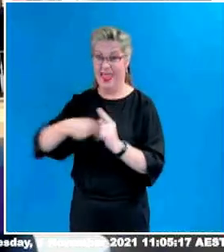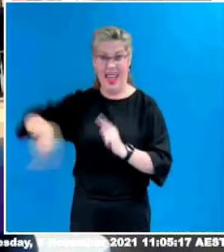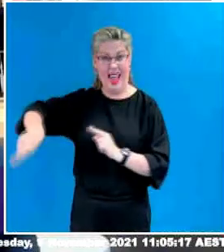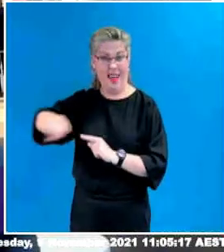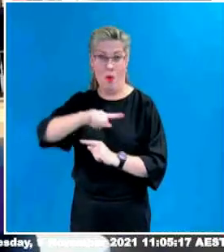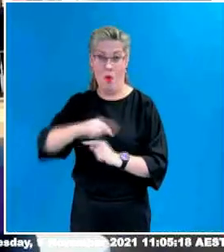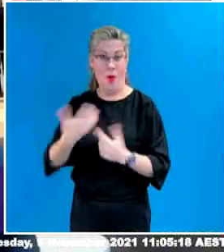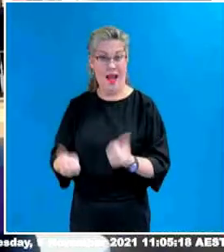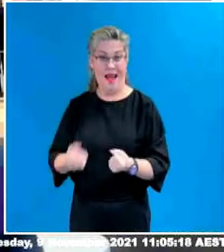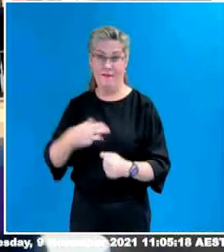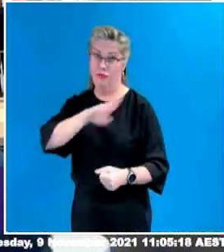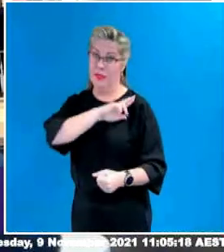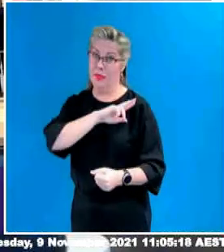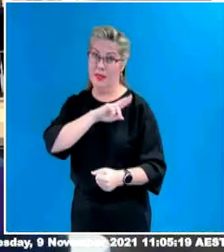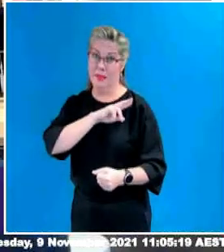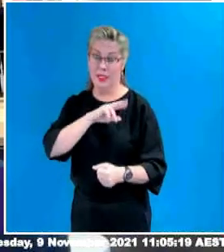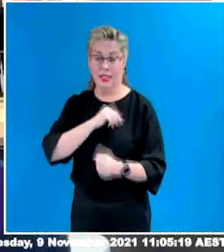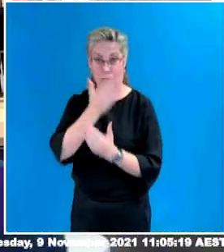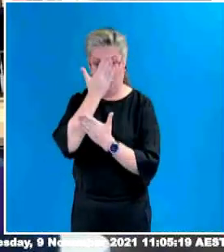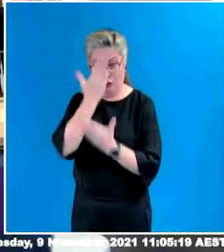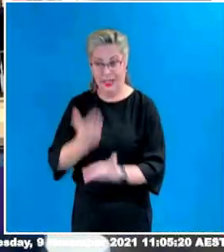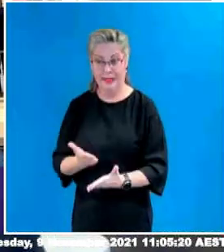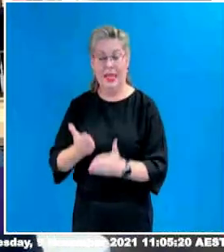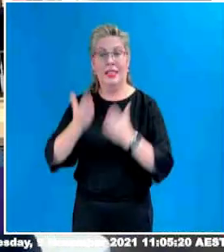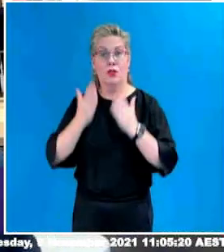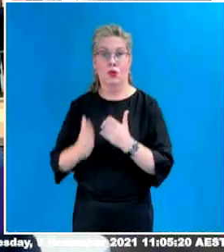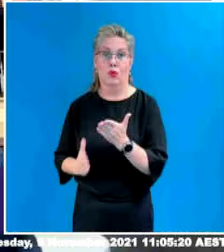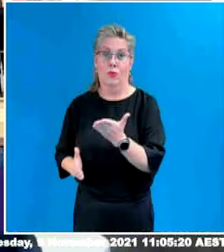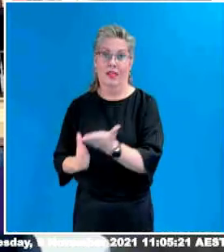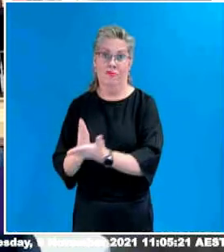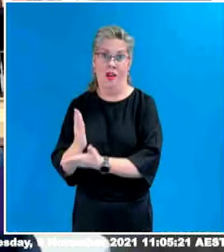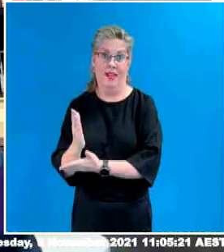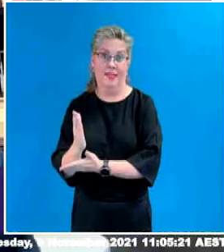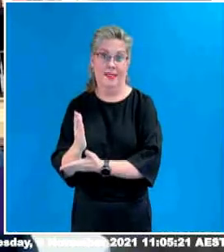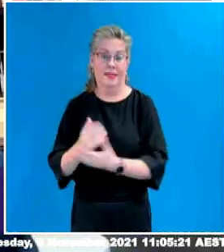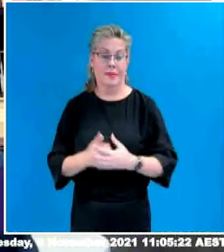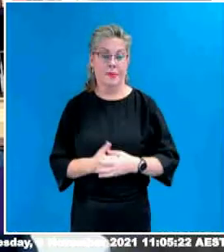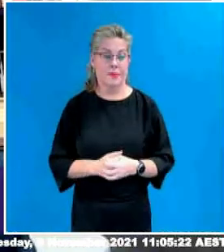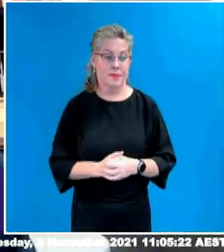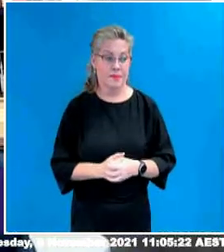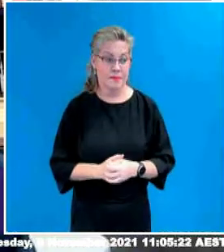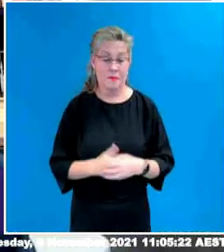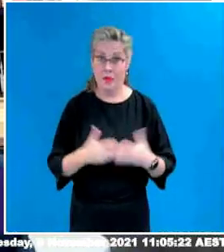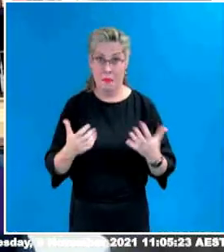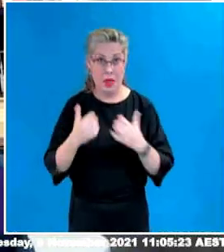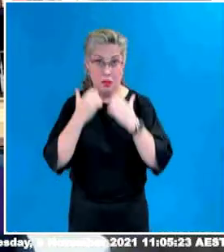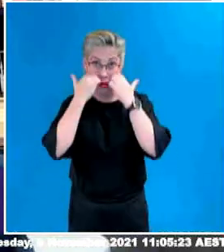It is evidenced over at least the last three or four decades, when there has